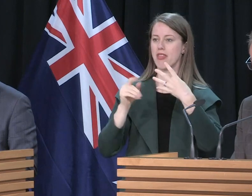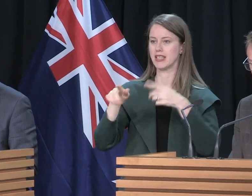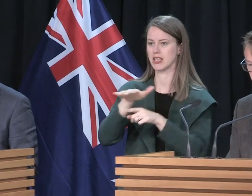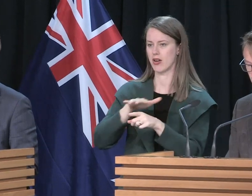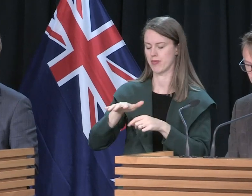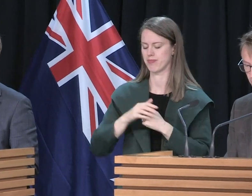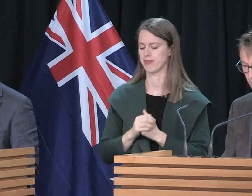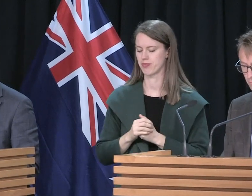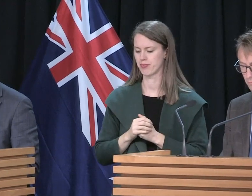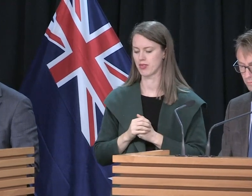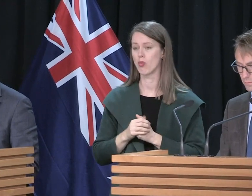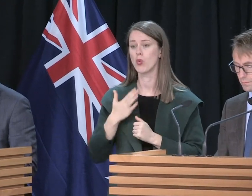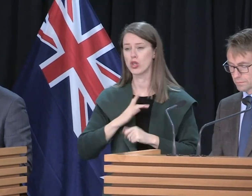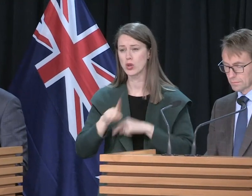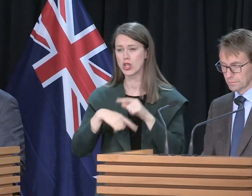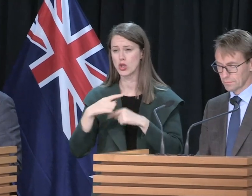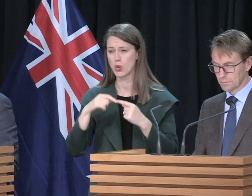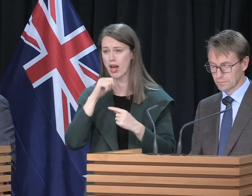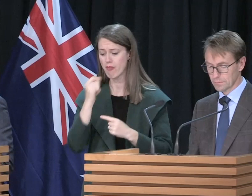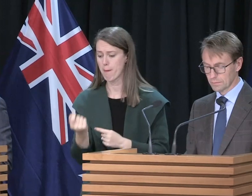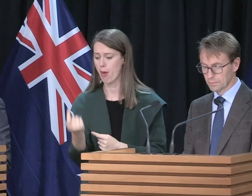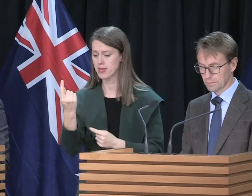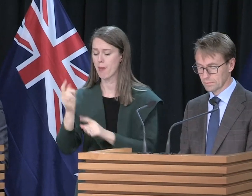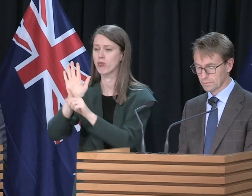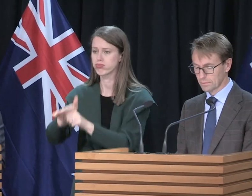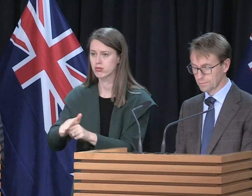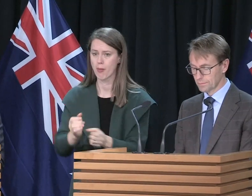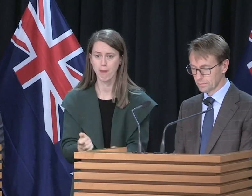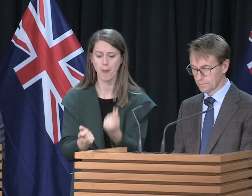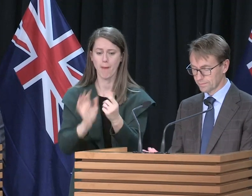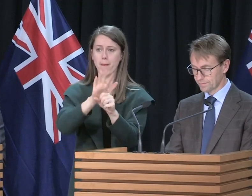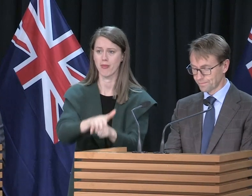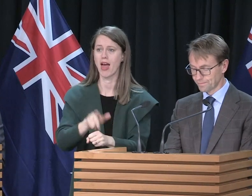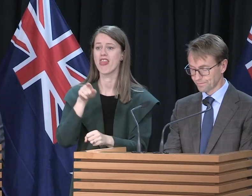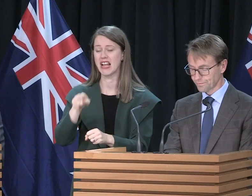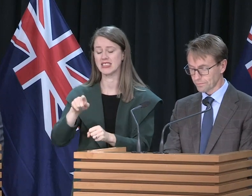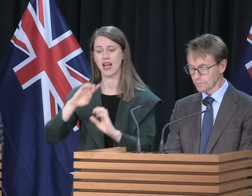alert level system in such a scenario. Our strategy